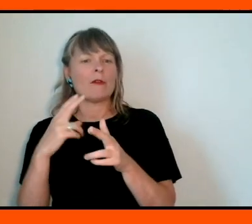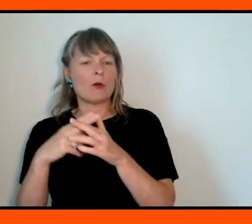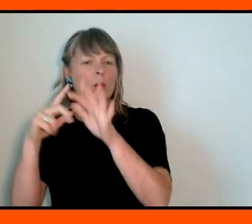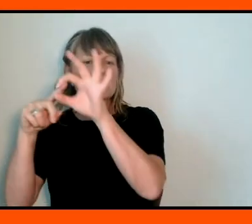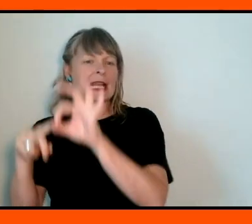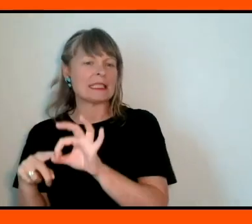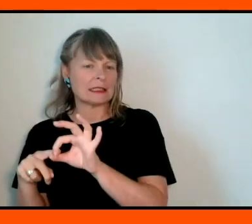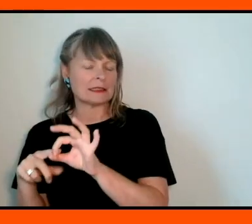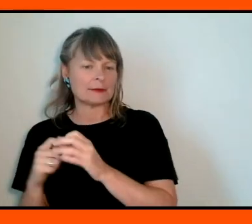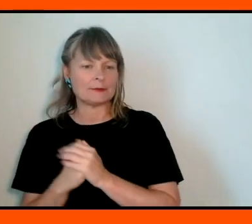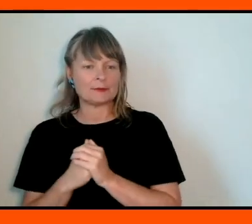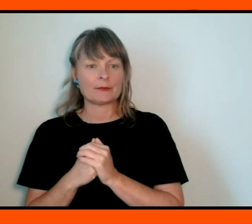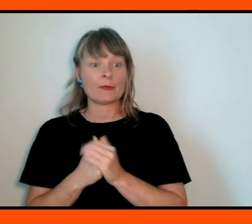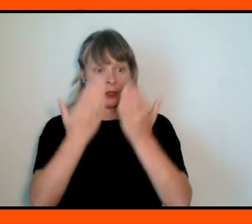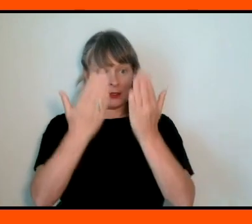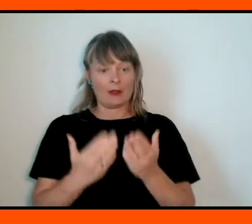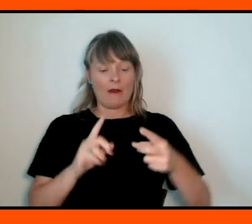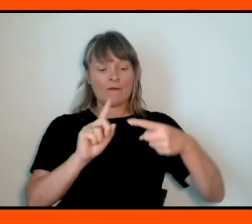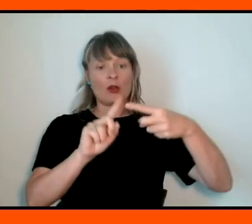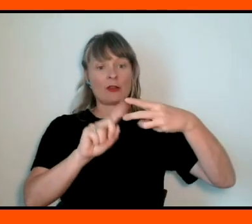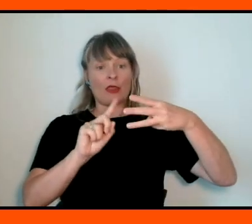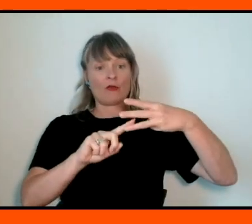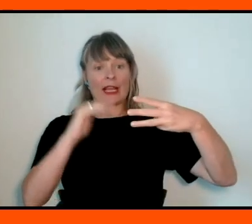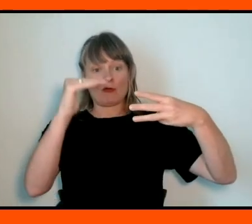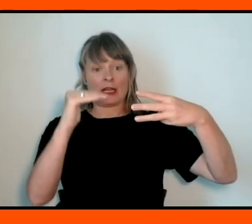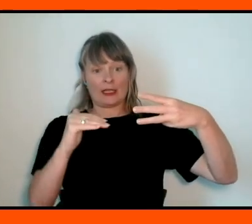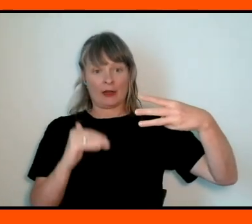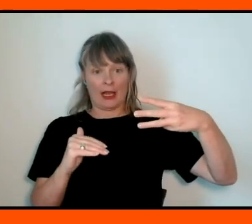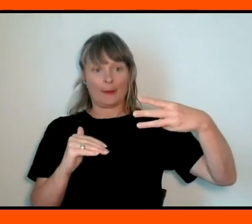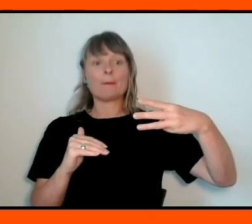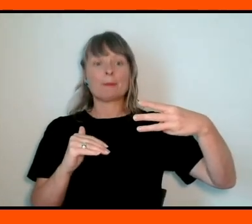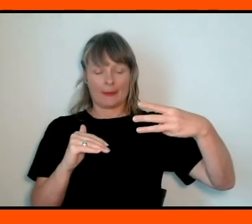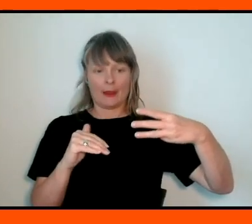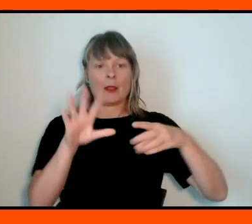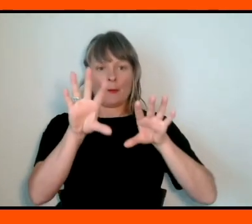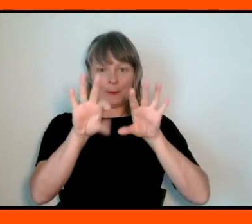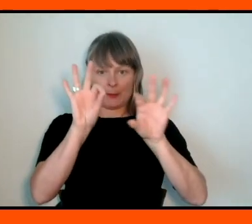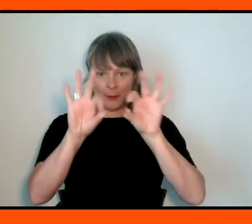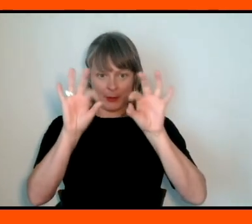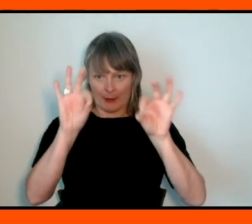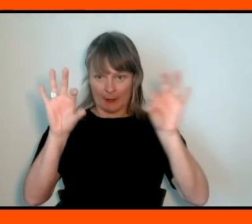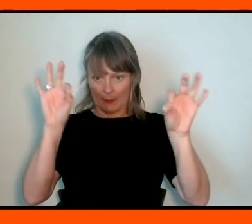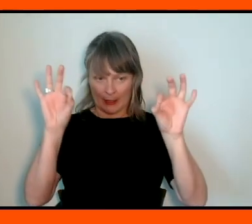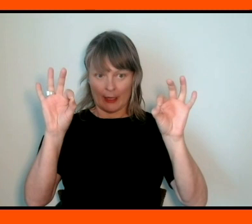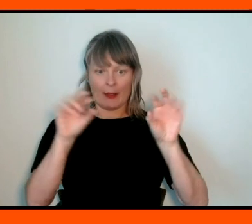We look at those first three criteria and we short list. Then the short list will be assessed against these final three criteria.